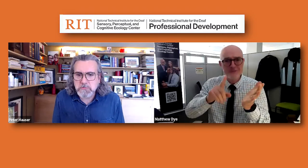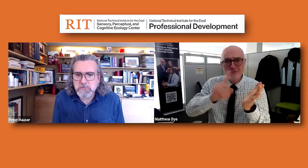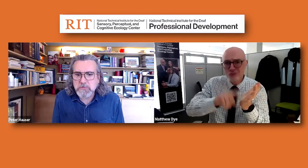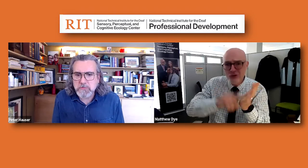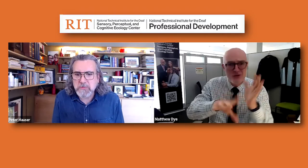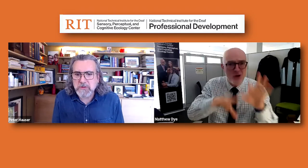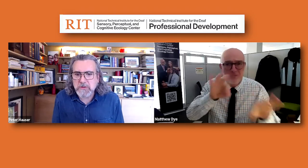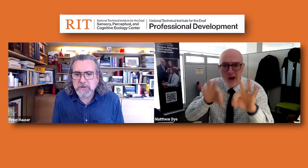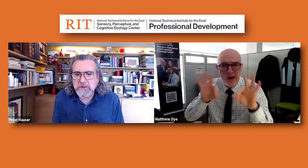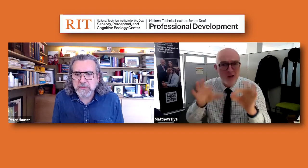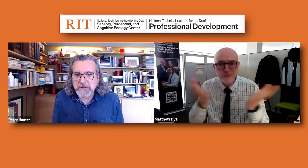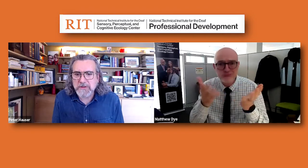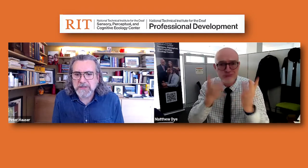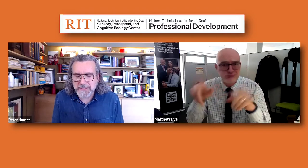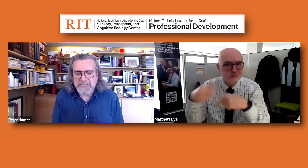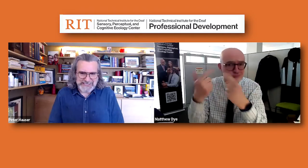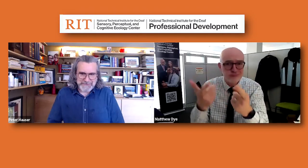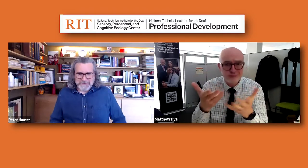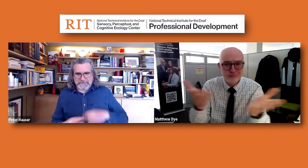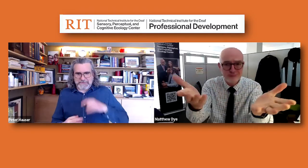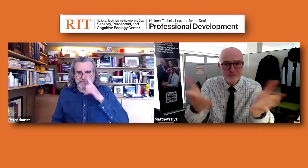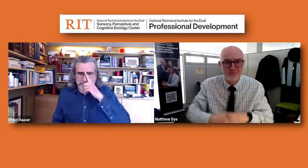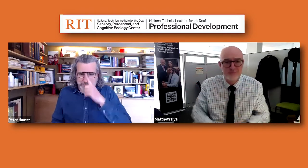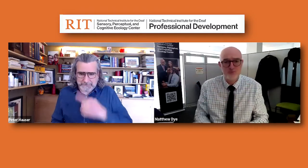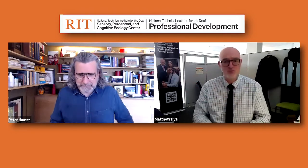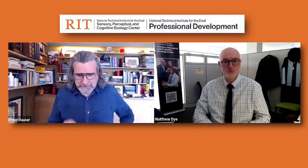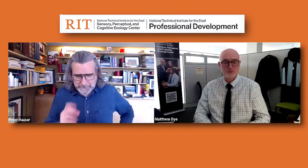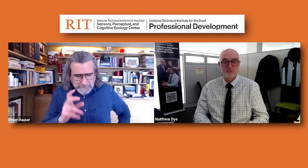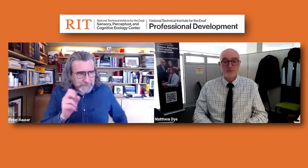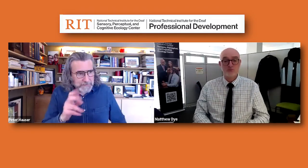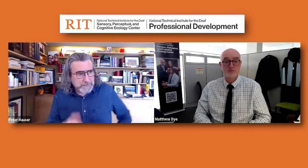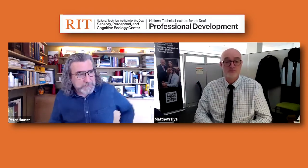"Can you talk about some of your research and your research findings?"